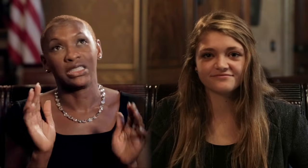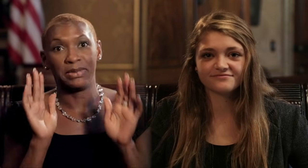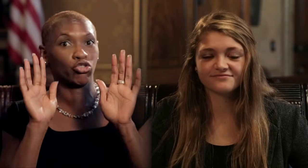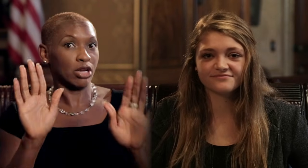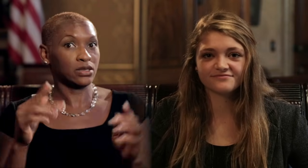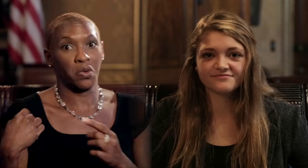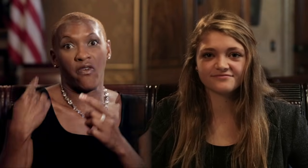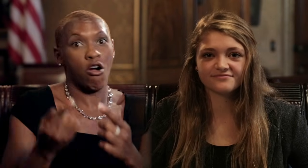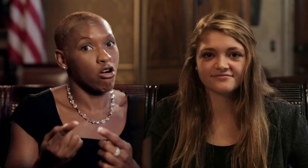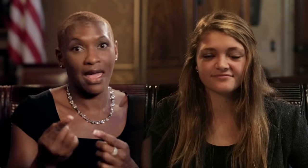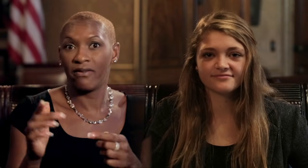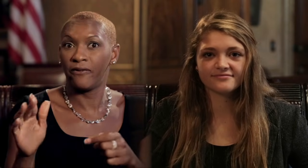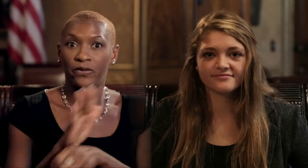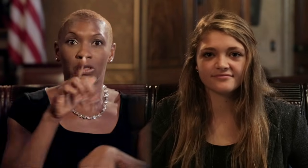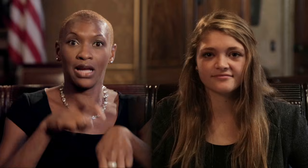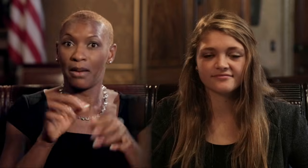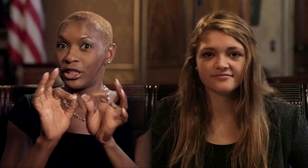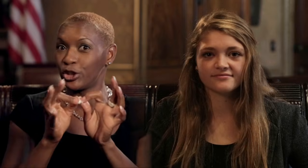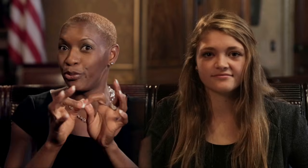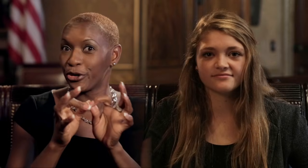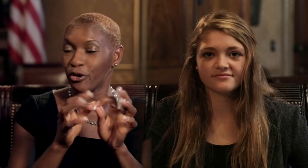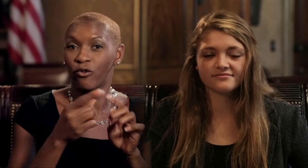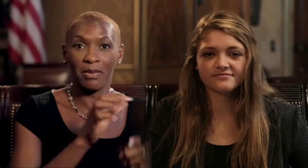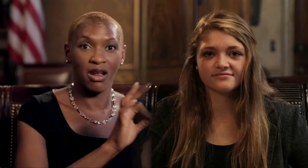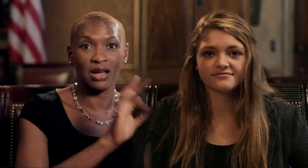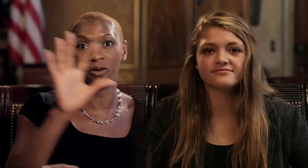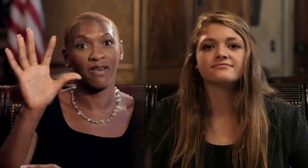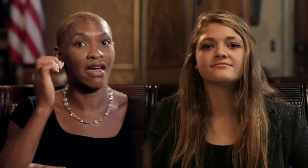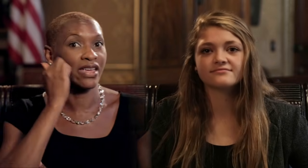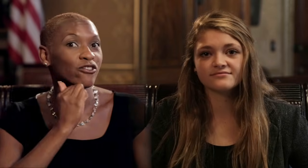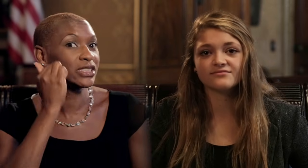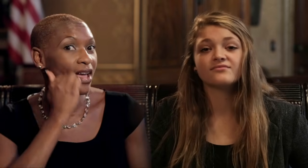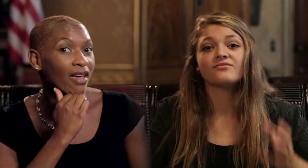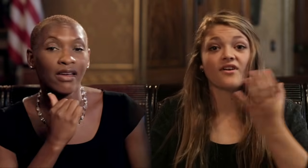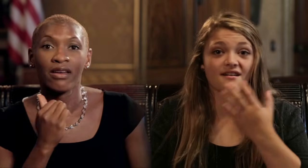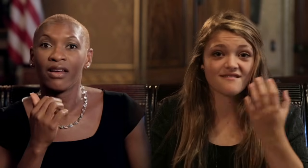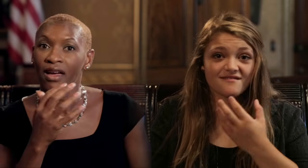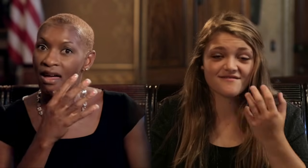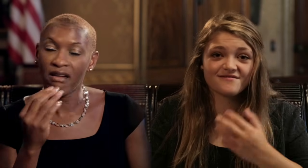It's been great so far. I have a full time interpreter from 9 to 5 everyday.